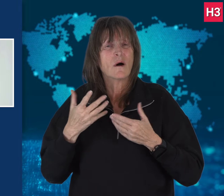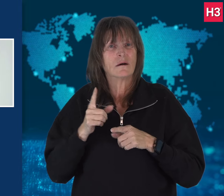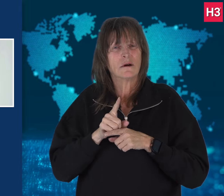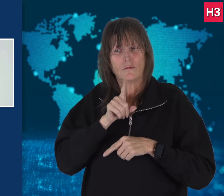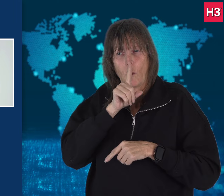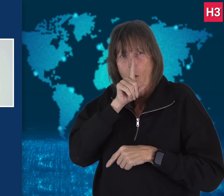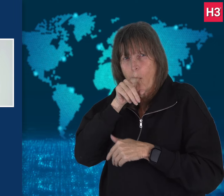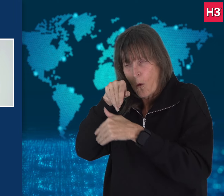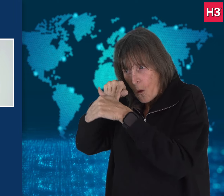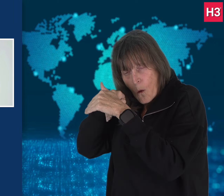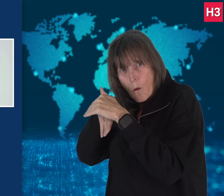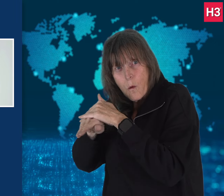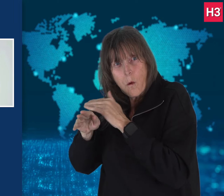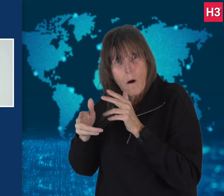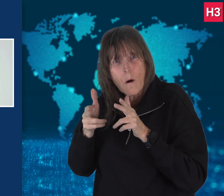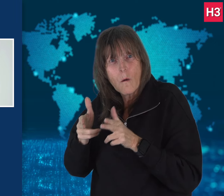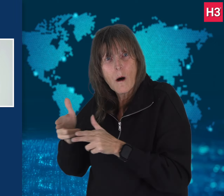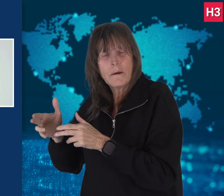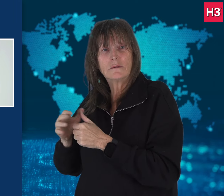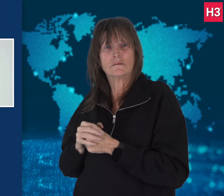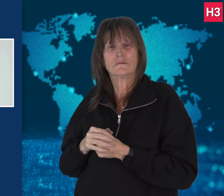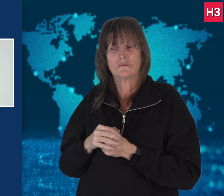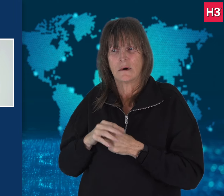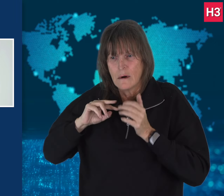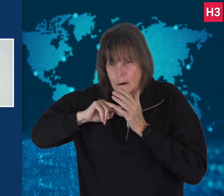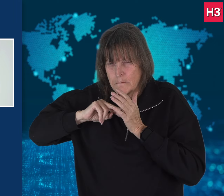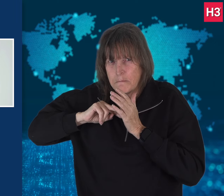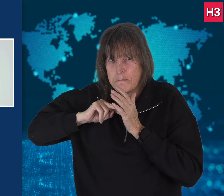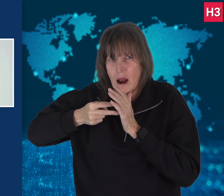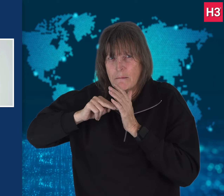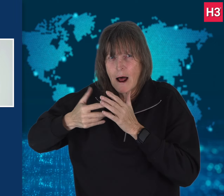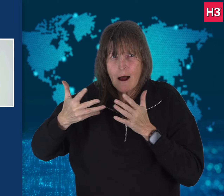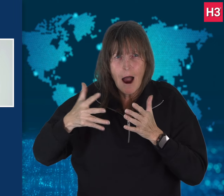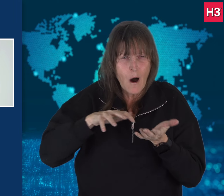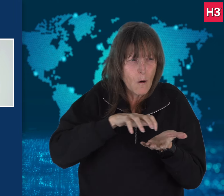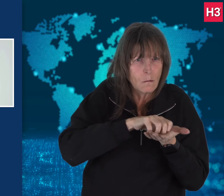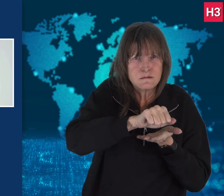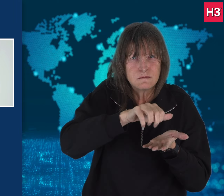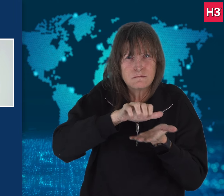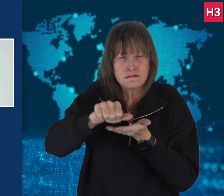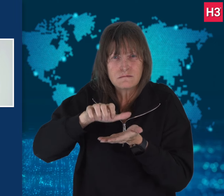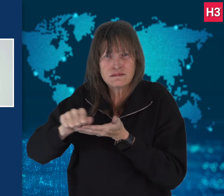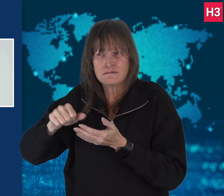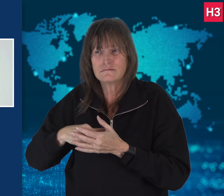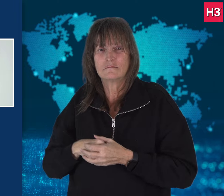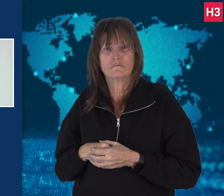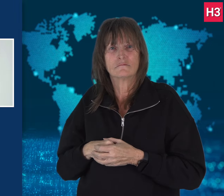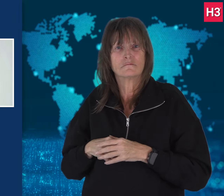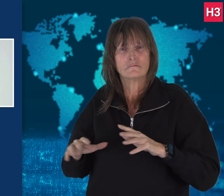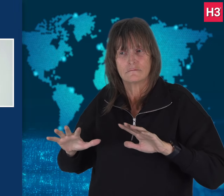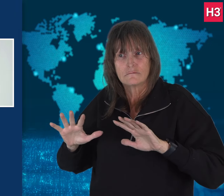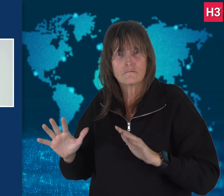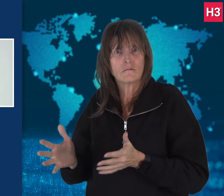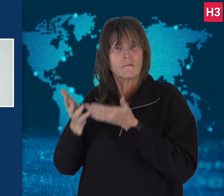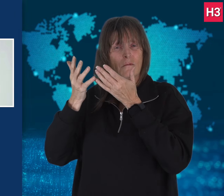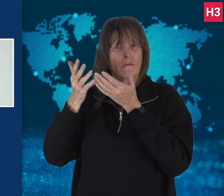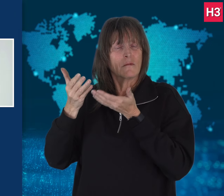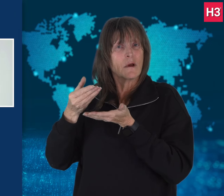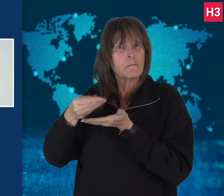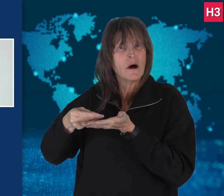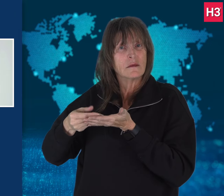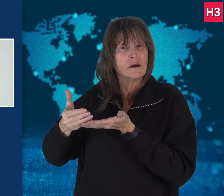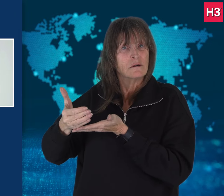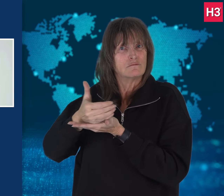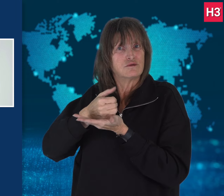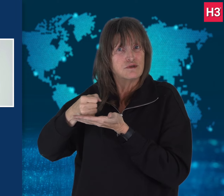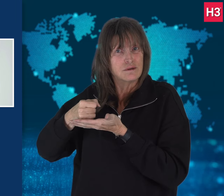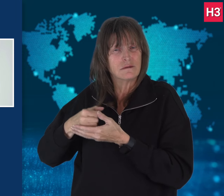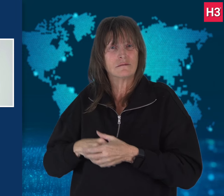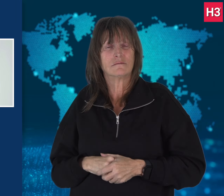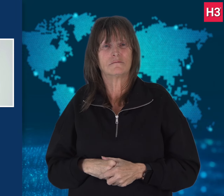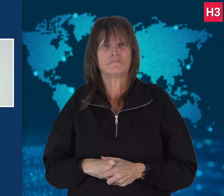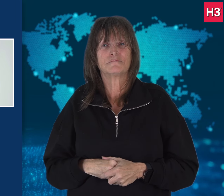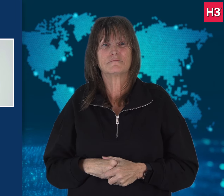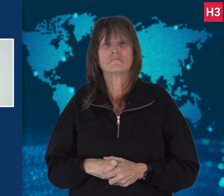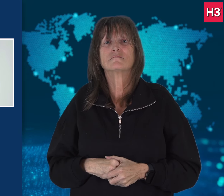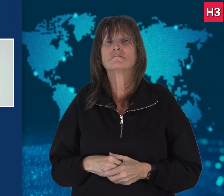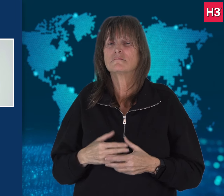include hiding weapons, planning attacks, and raising money.